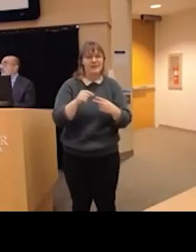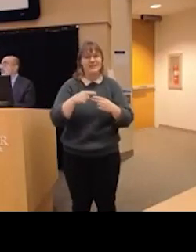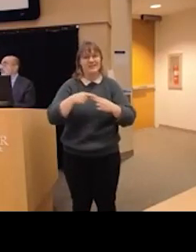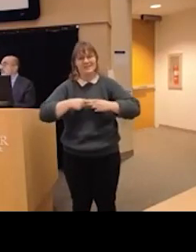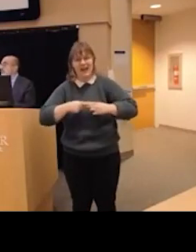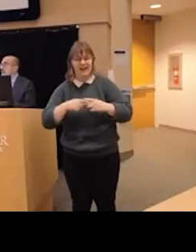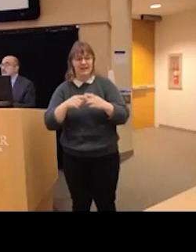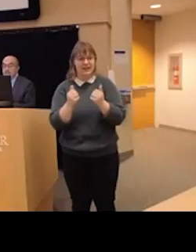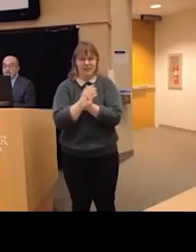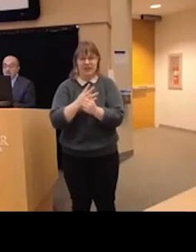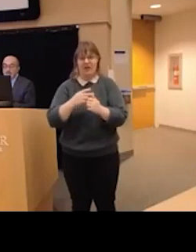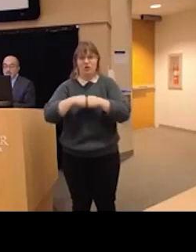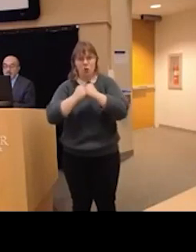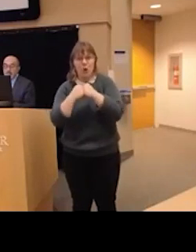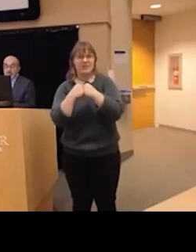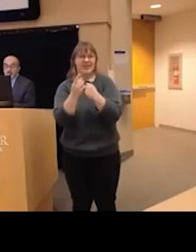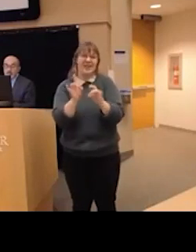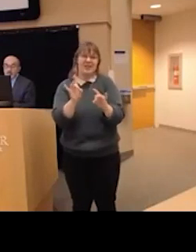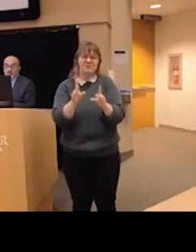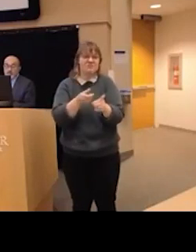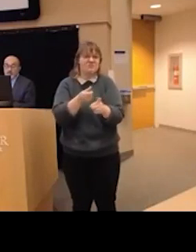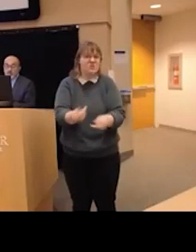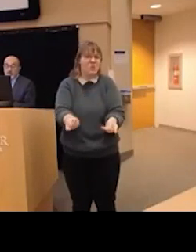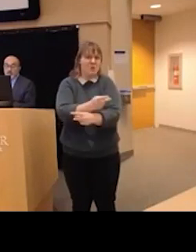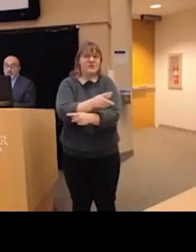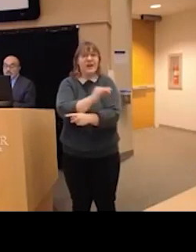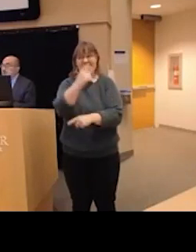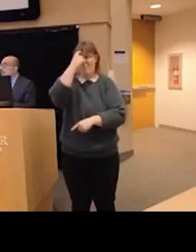sign to chronic pain and worsen it and of course we have all sorts of brain components we'll talk